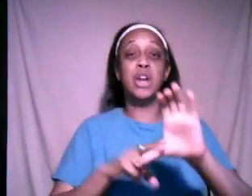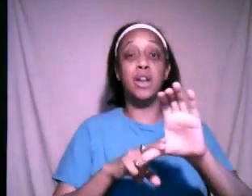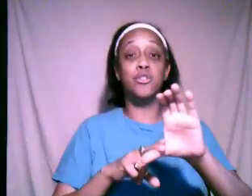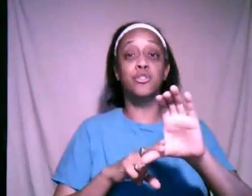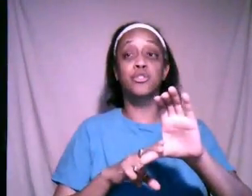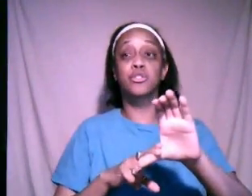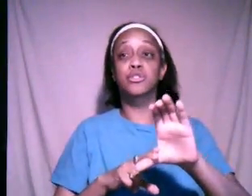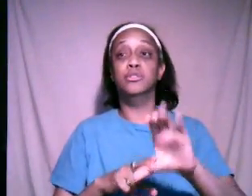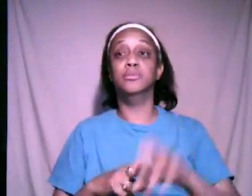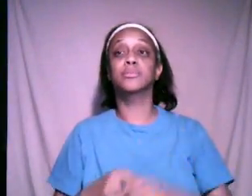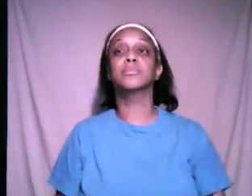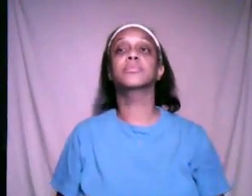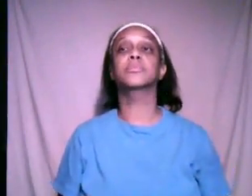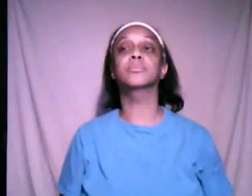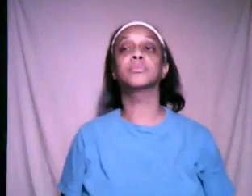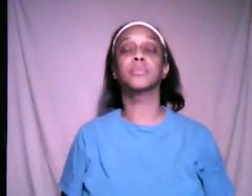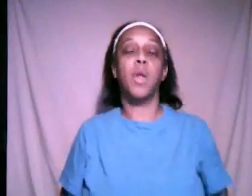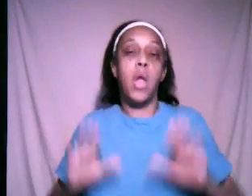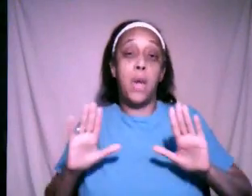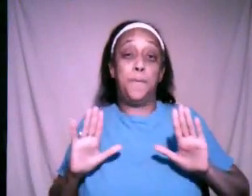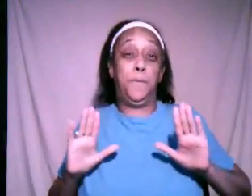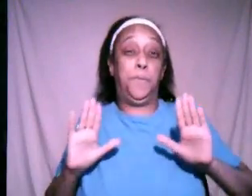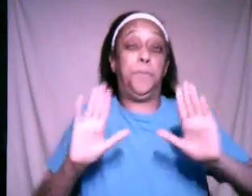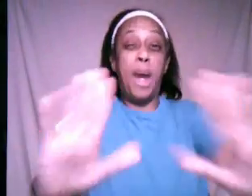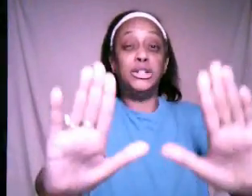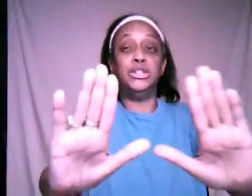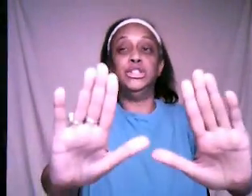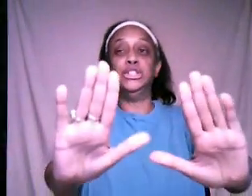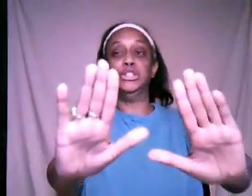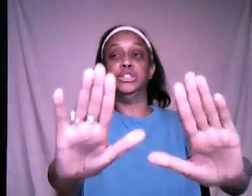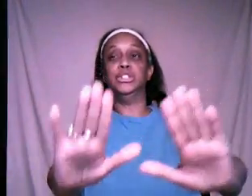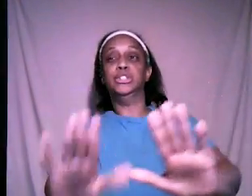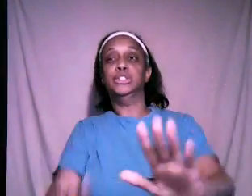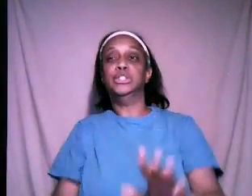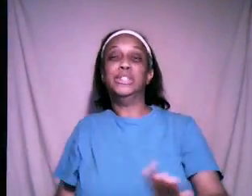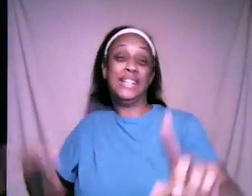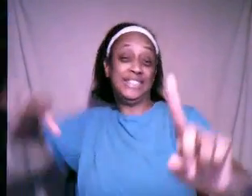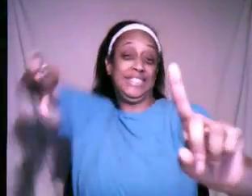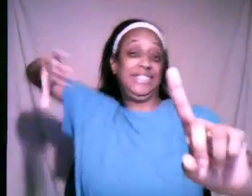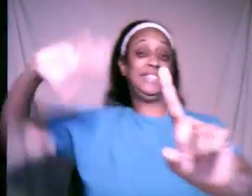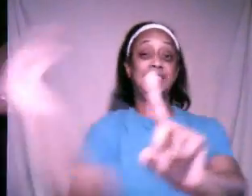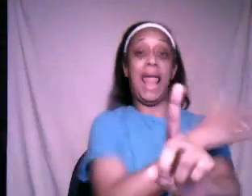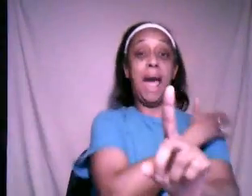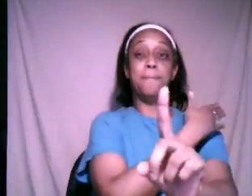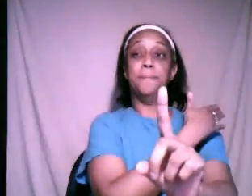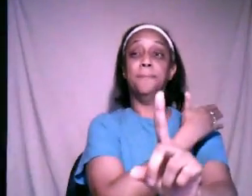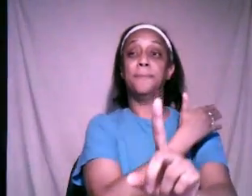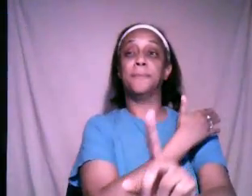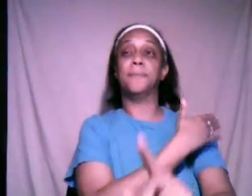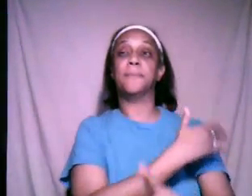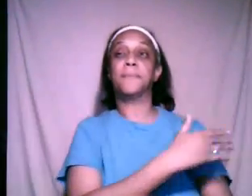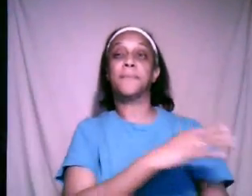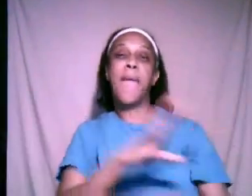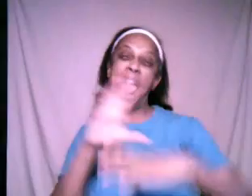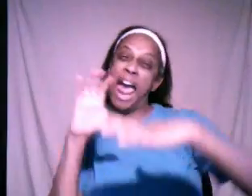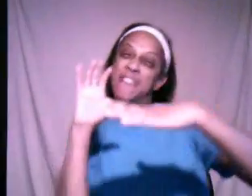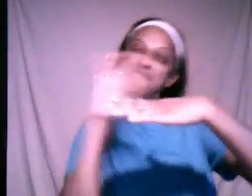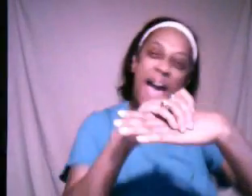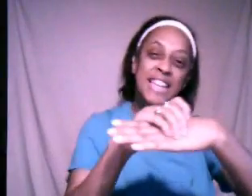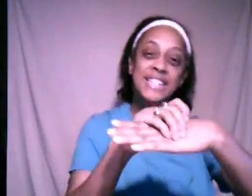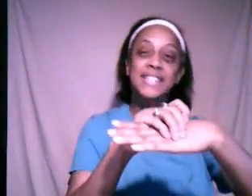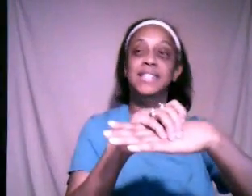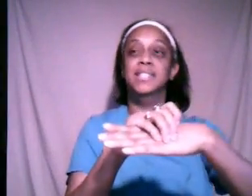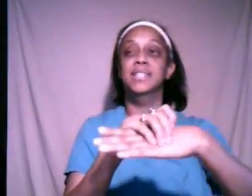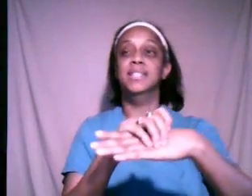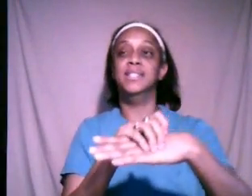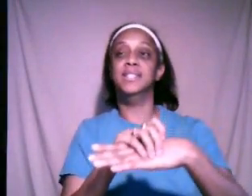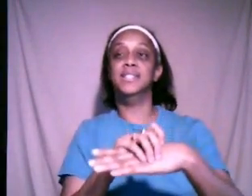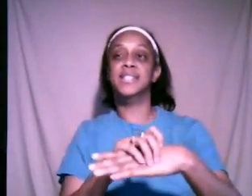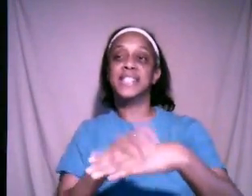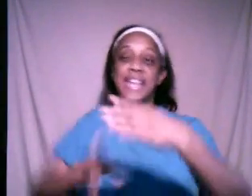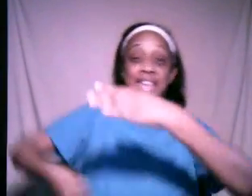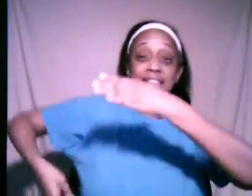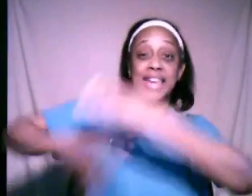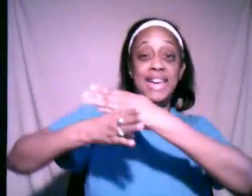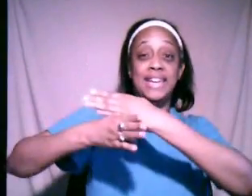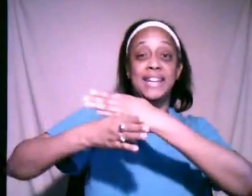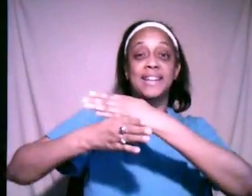* Pushed, slapped, bitten, kicked,